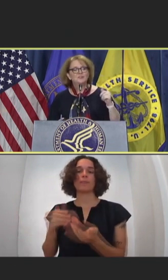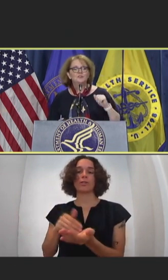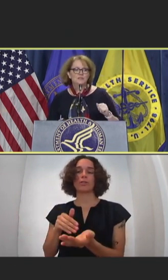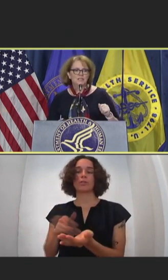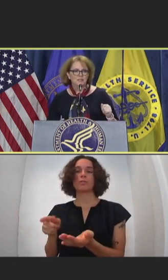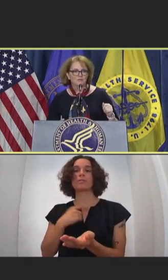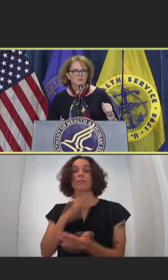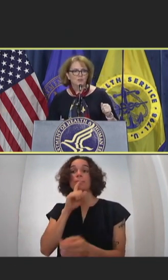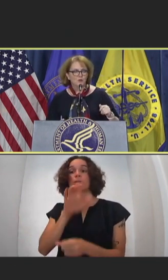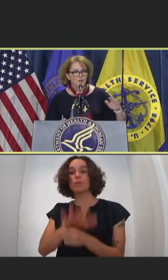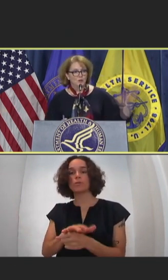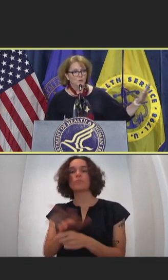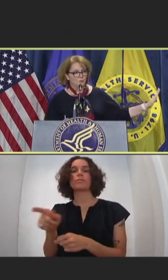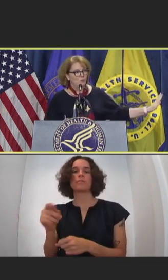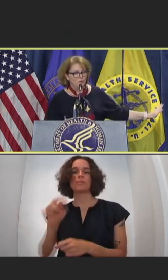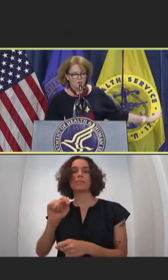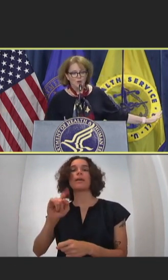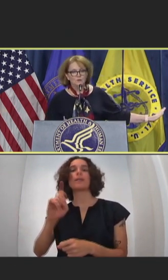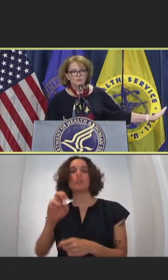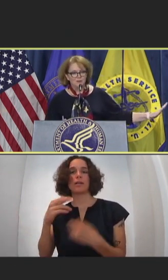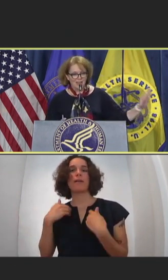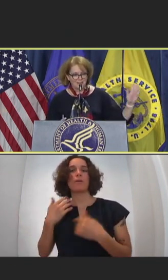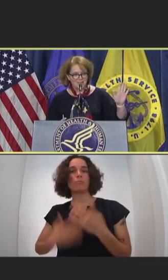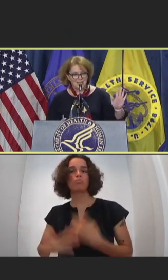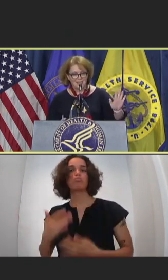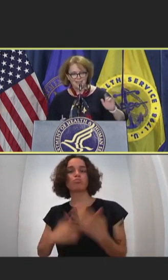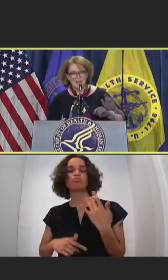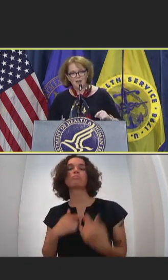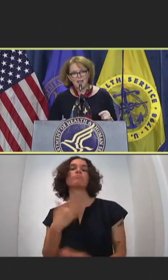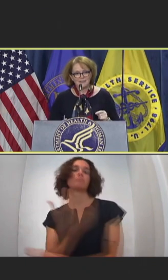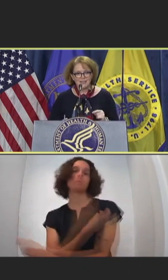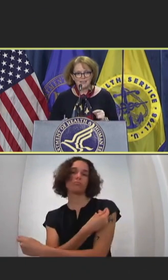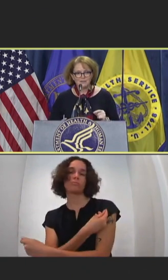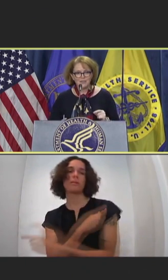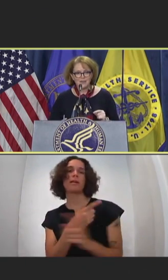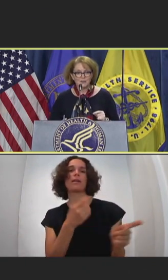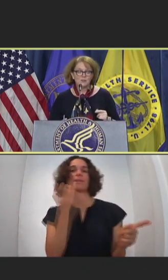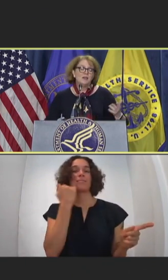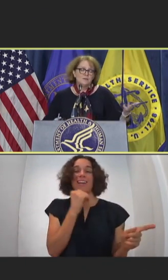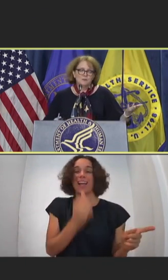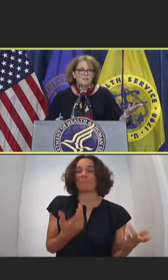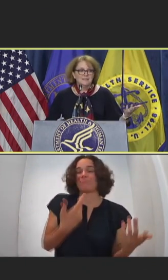do anything for someone who was known to have been vaccinated and now has negative titers. The reason